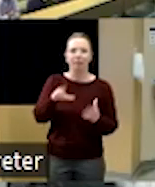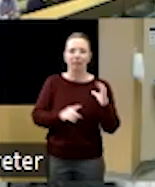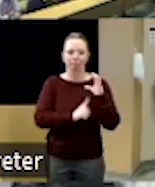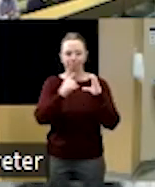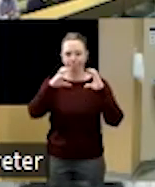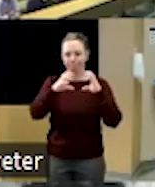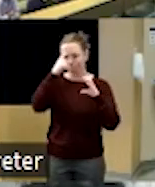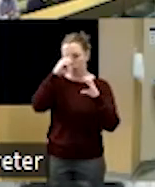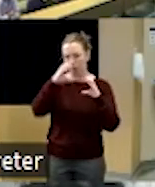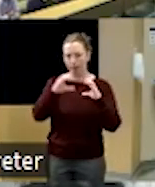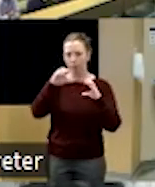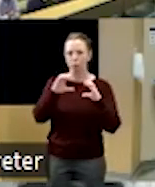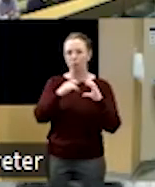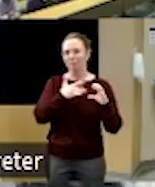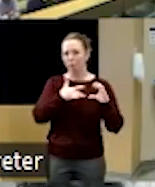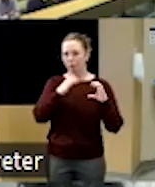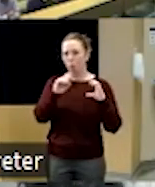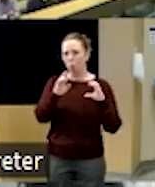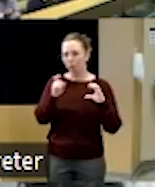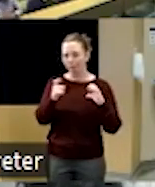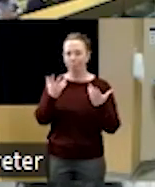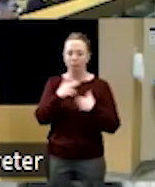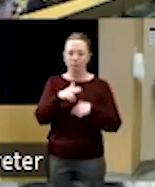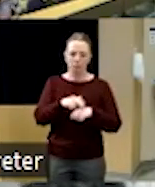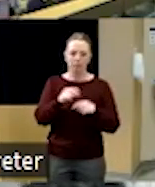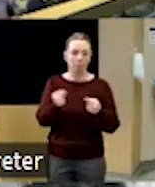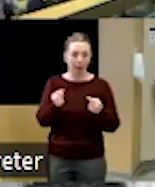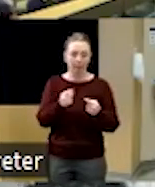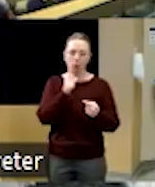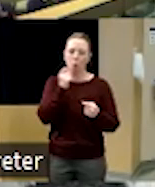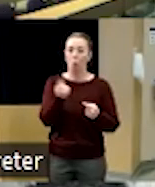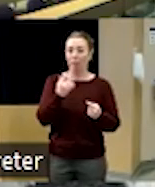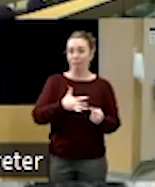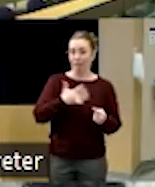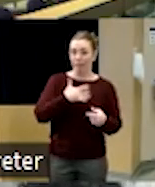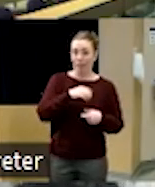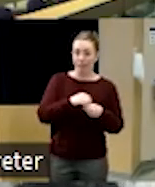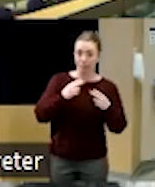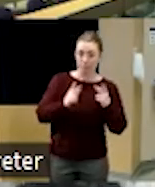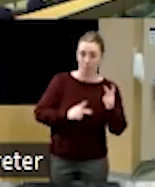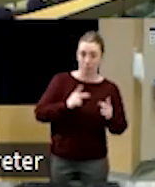of course um we can Pine not only it's not only felt in humans but pain is also controlled and